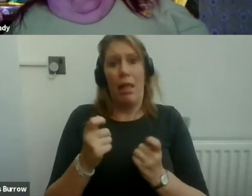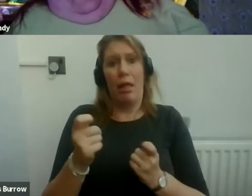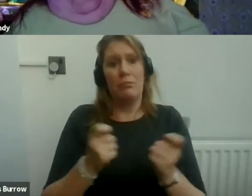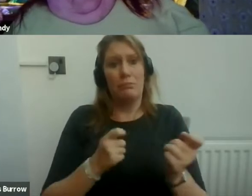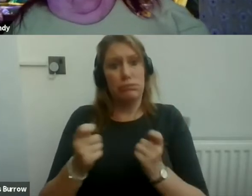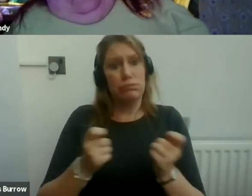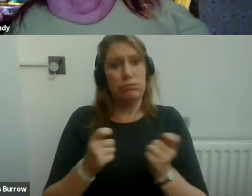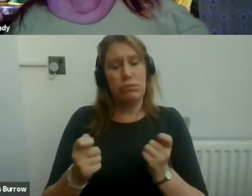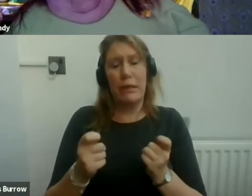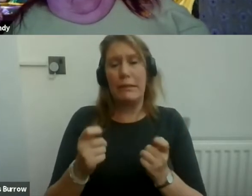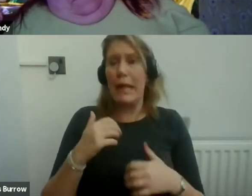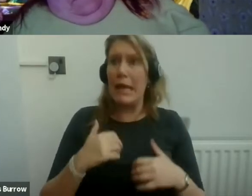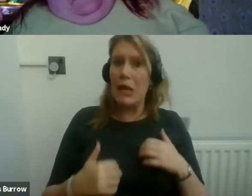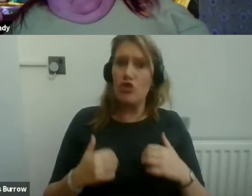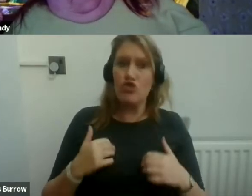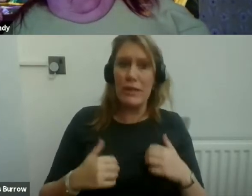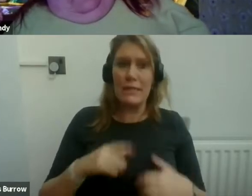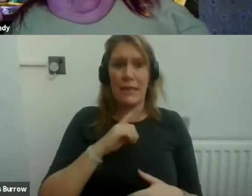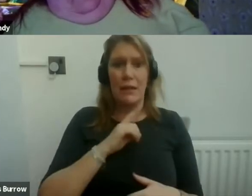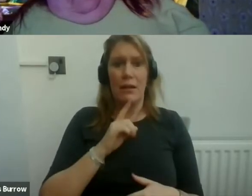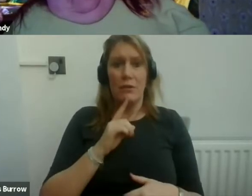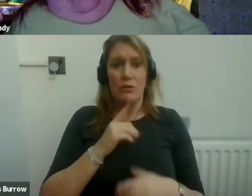interesting for people to share.